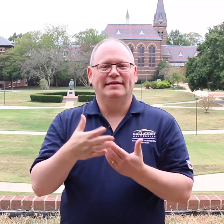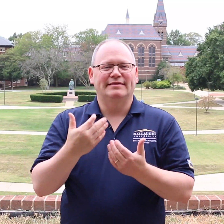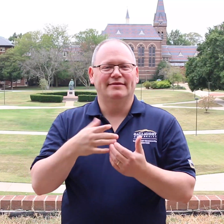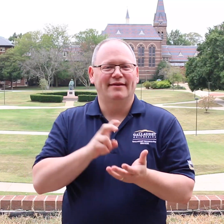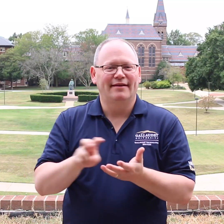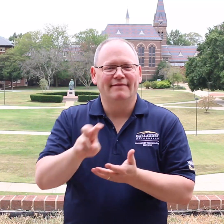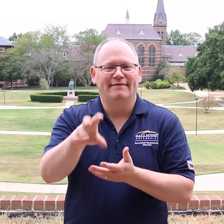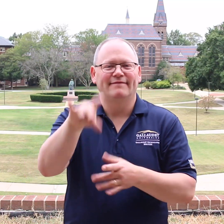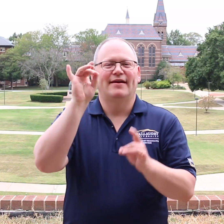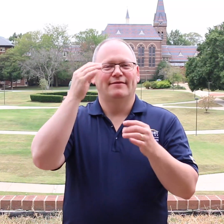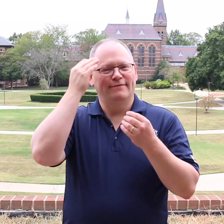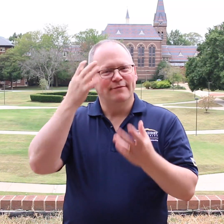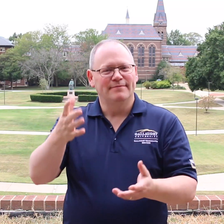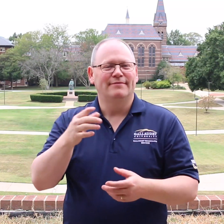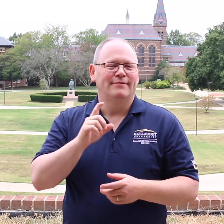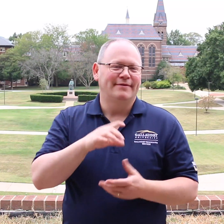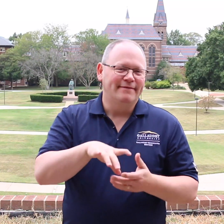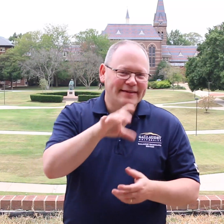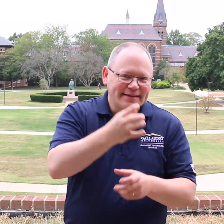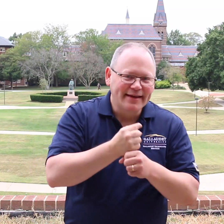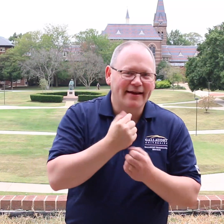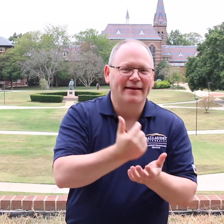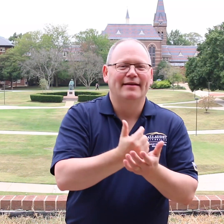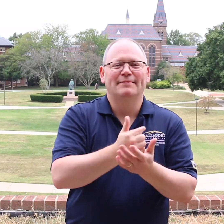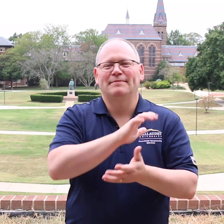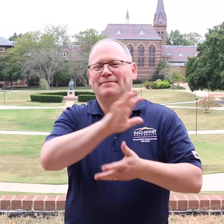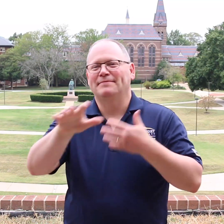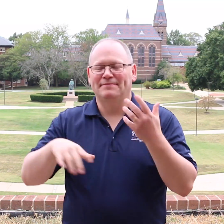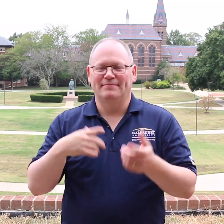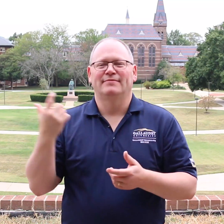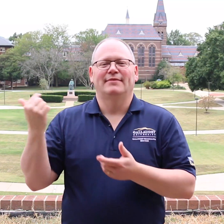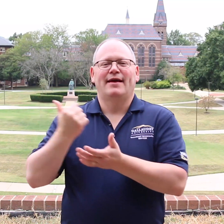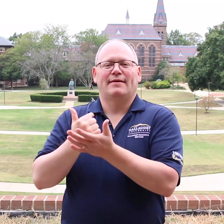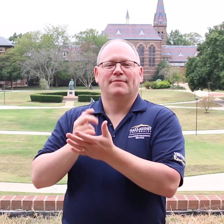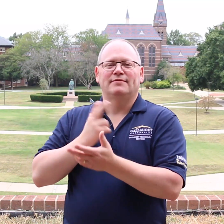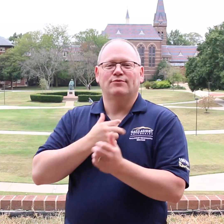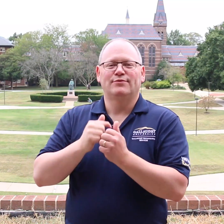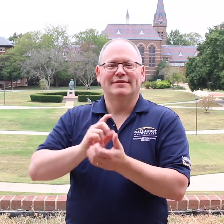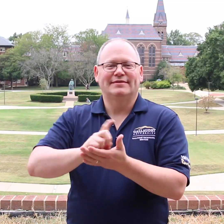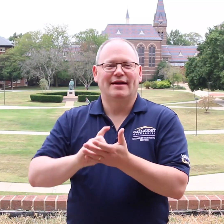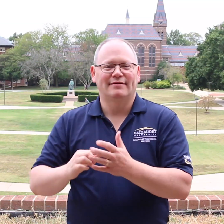to a more user friendly, easy to navigate, to find information, getting help, et cetera.